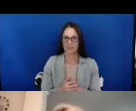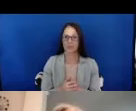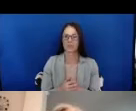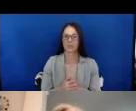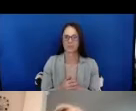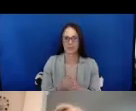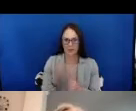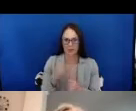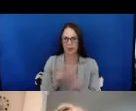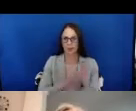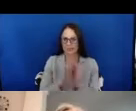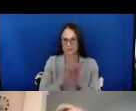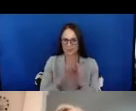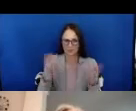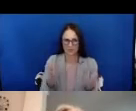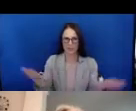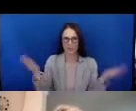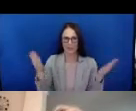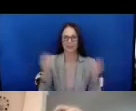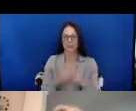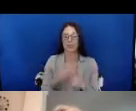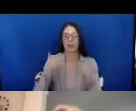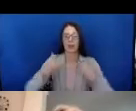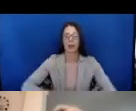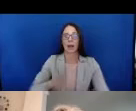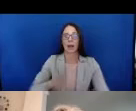for being here. 15:52:33 I'm a bioethicist and practicing